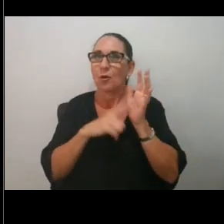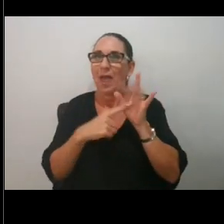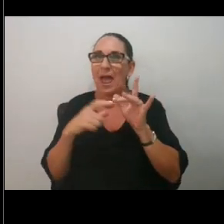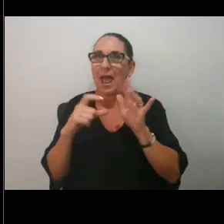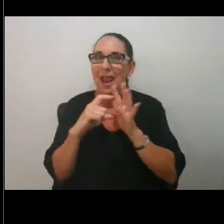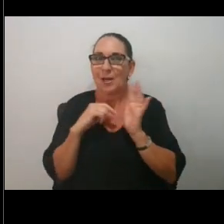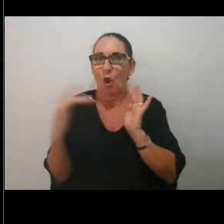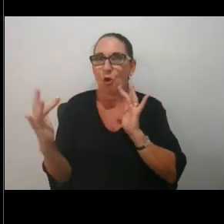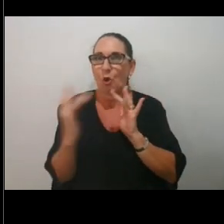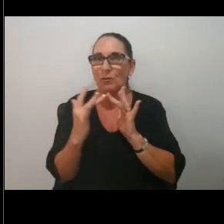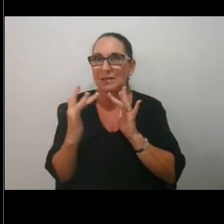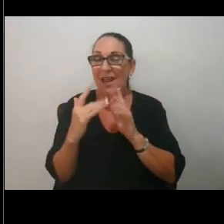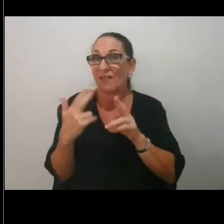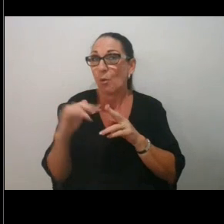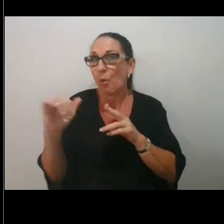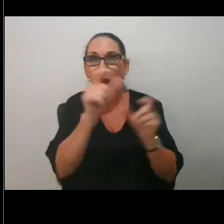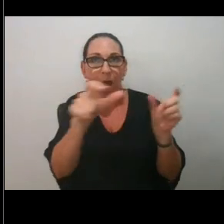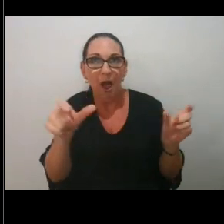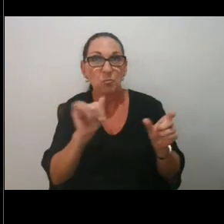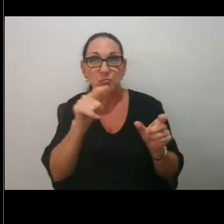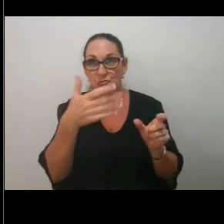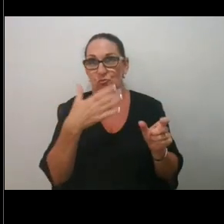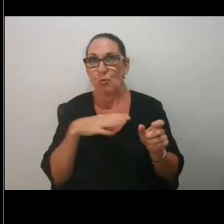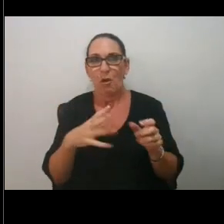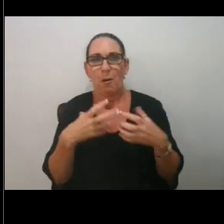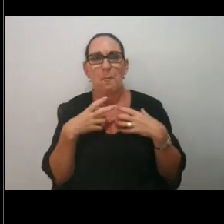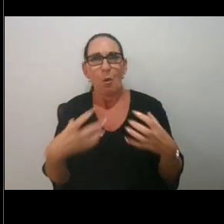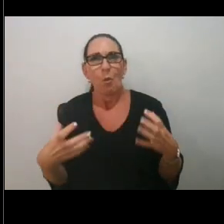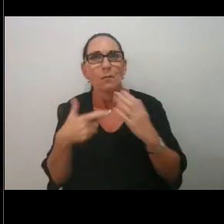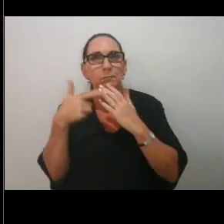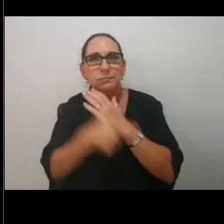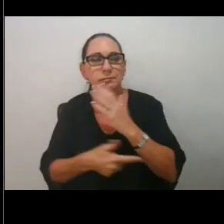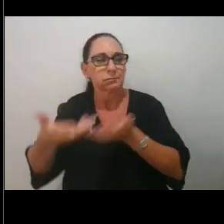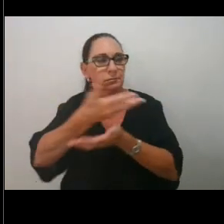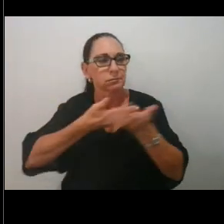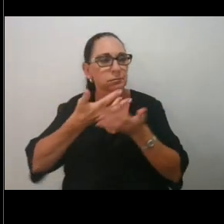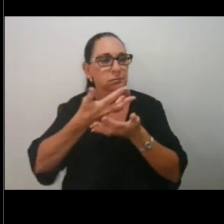to um Laura or Penny or members of the team about clients you might think would benefit from taking